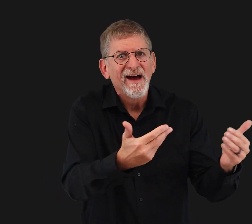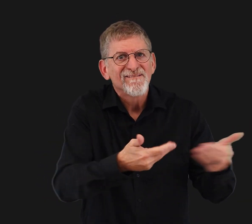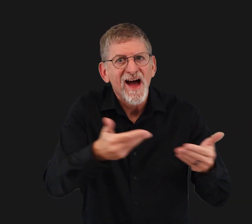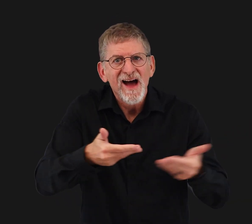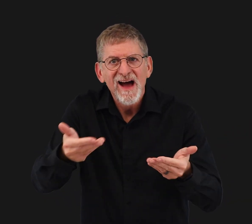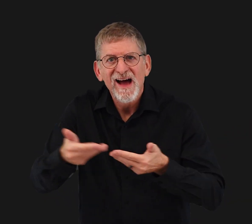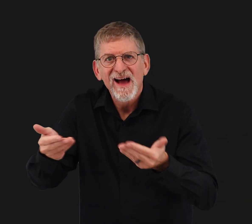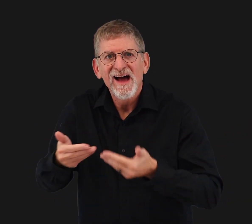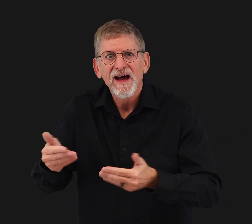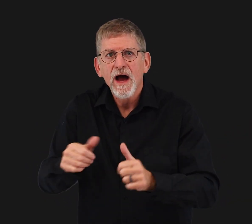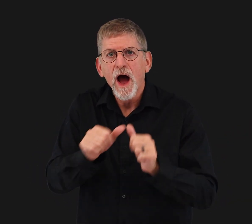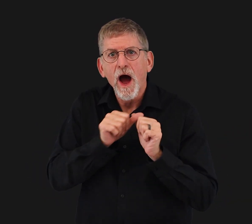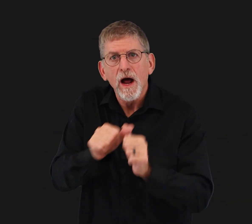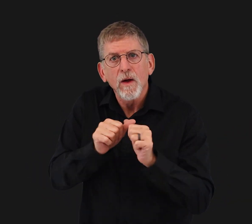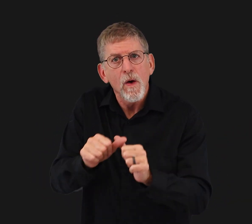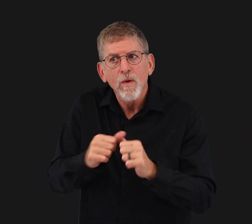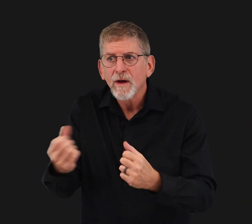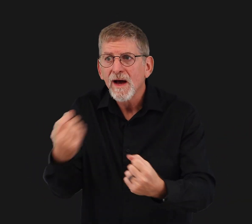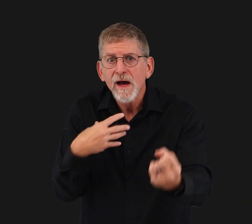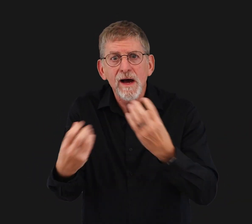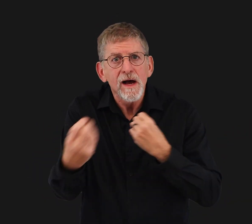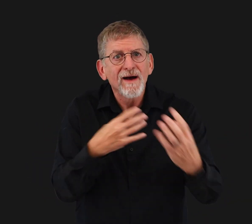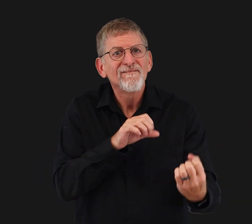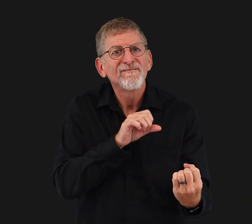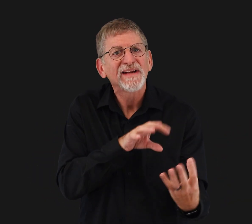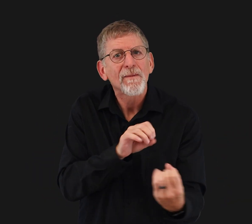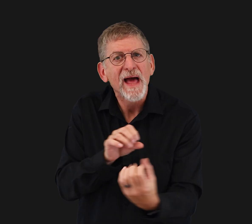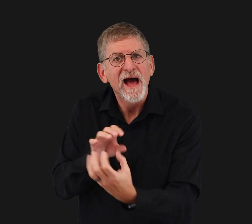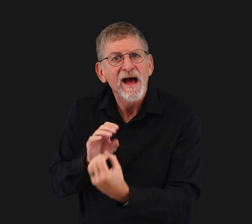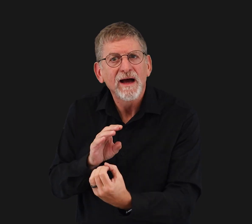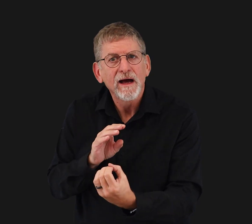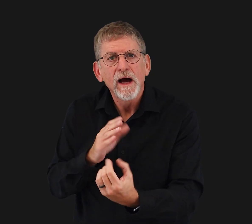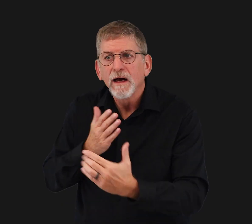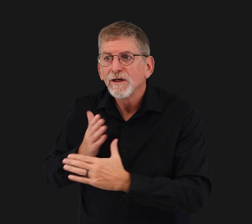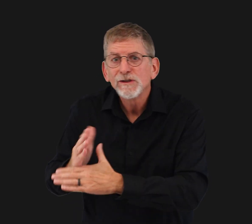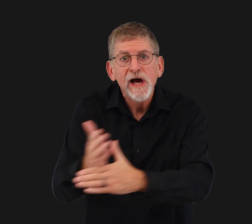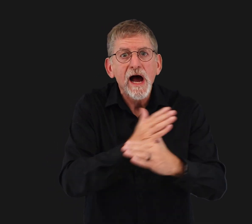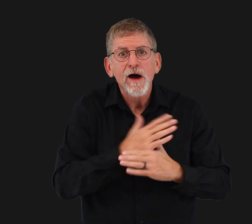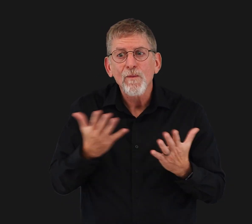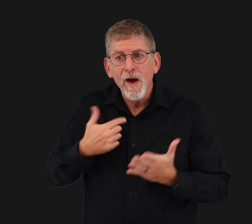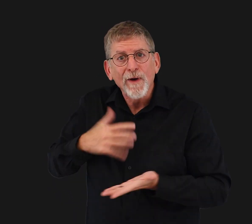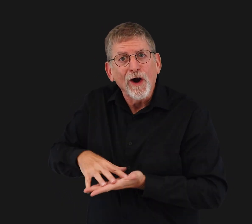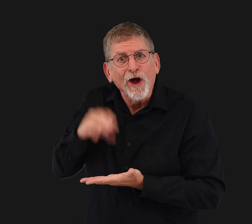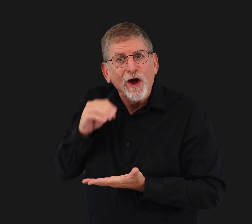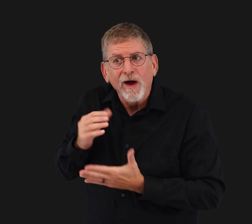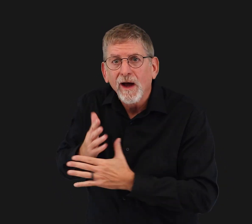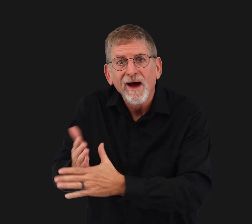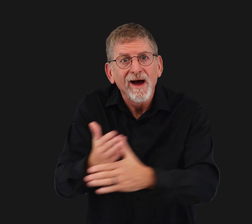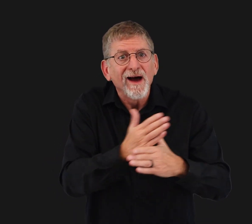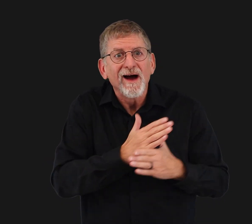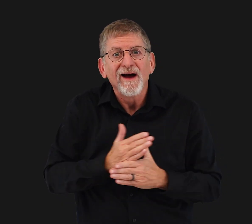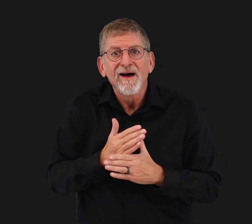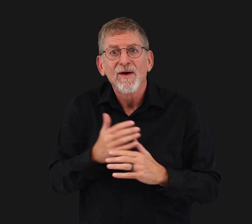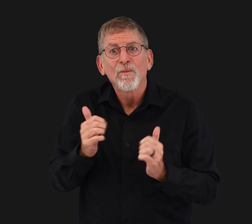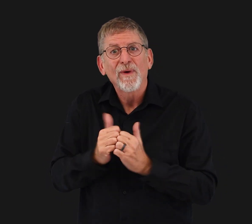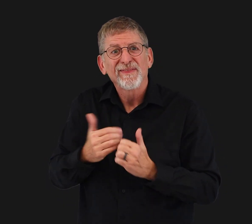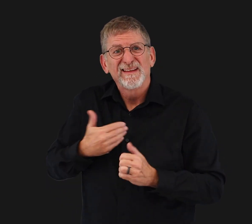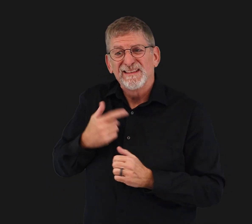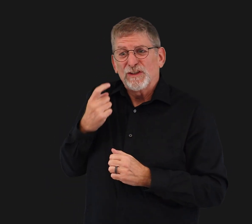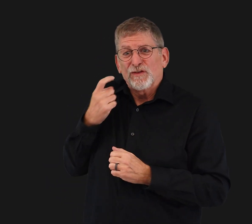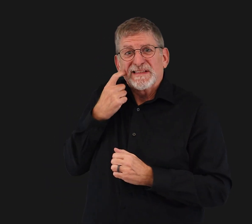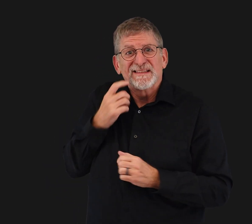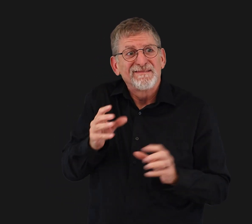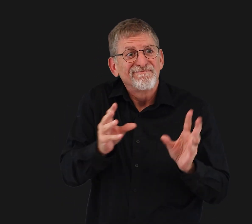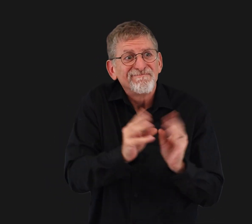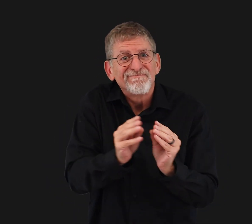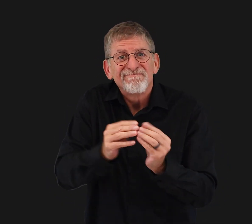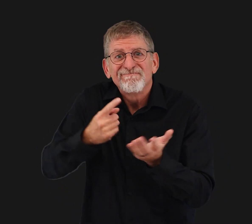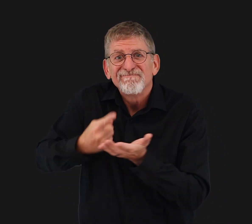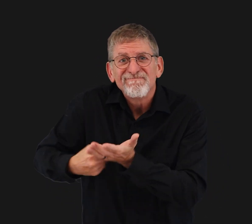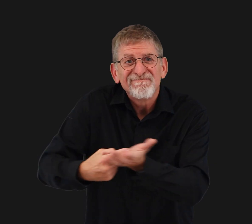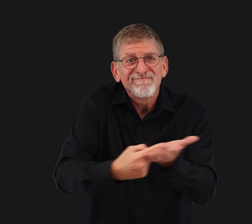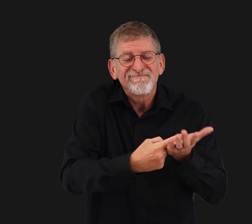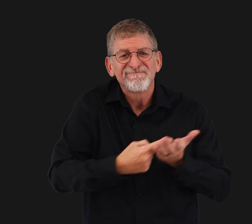inviting ongoing feedback and sharing what we have learned from our most recent consultations.